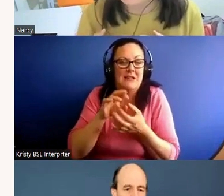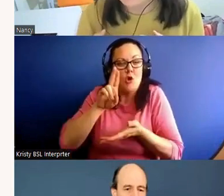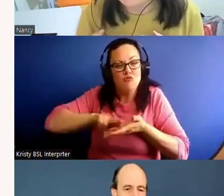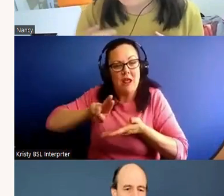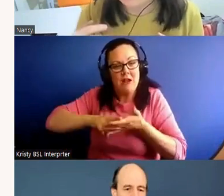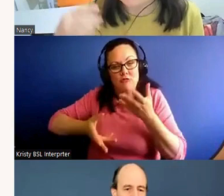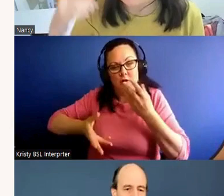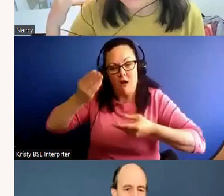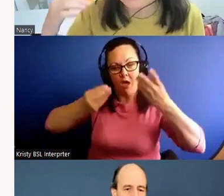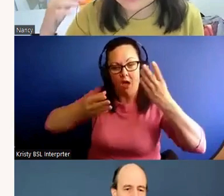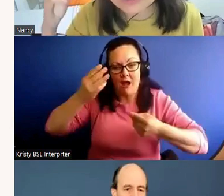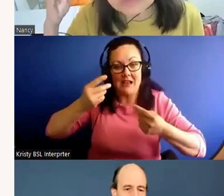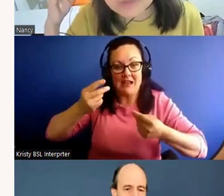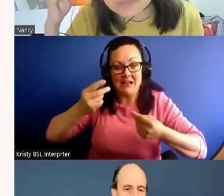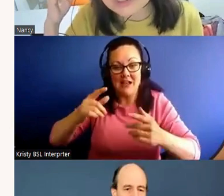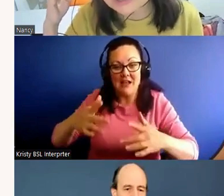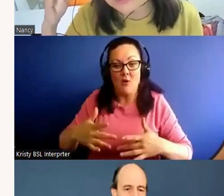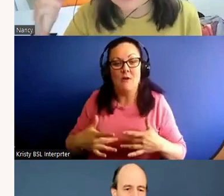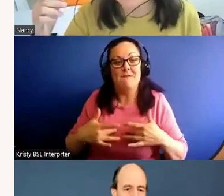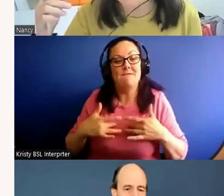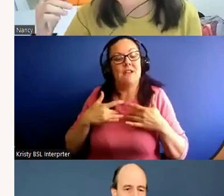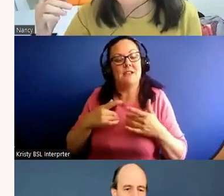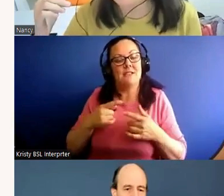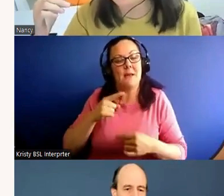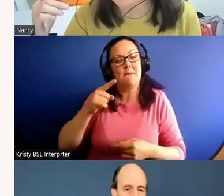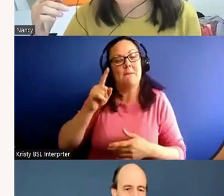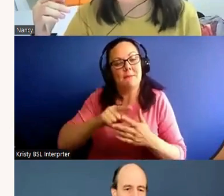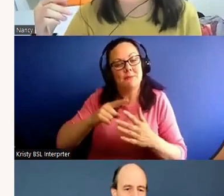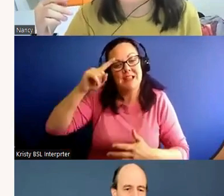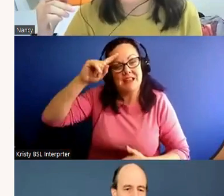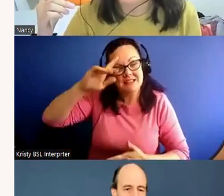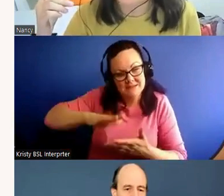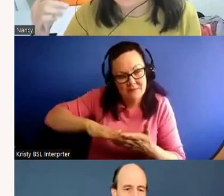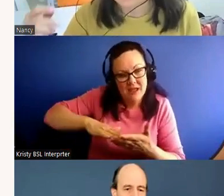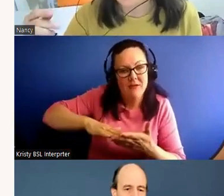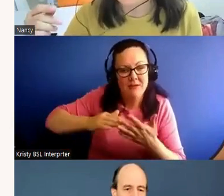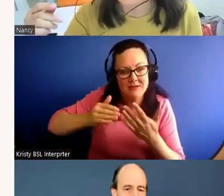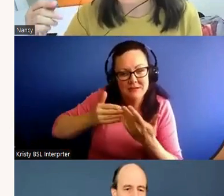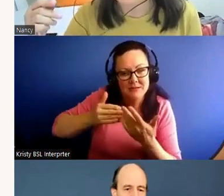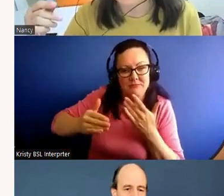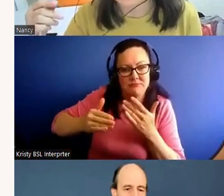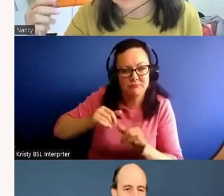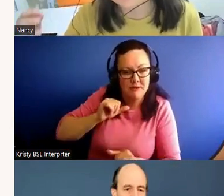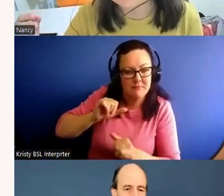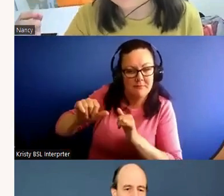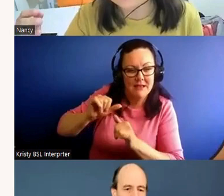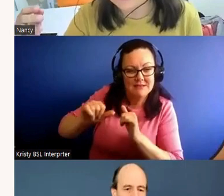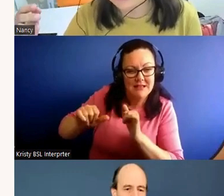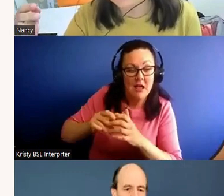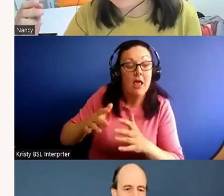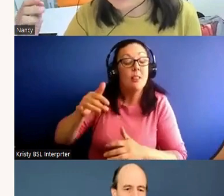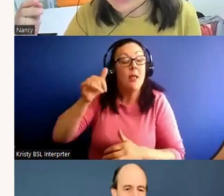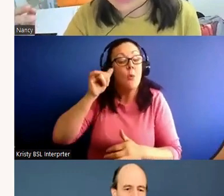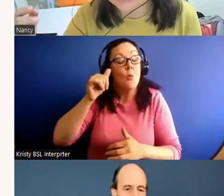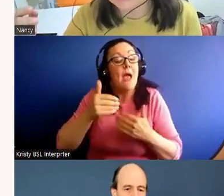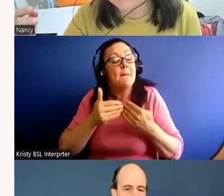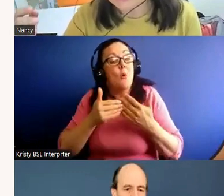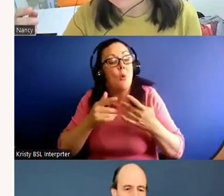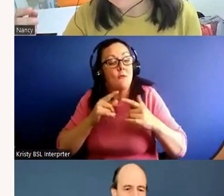elevates not only people's experiences but also their awareness of their challenges and abilities.